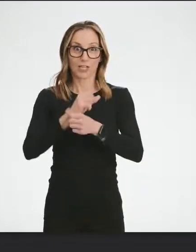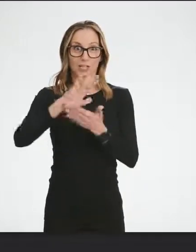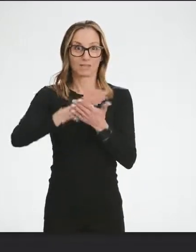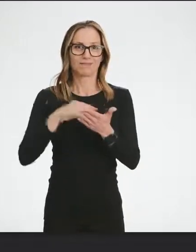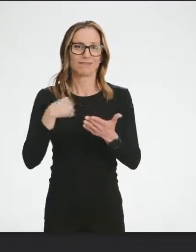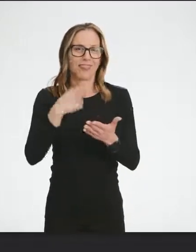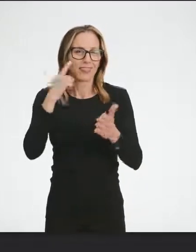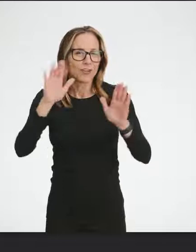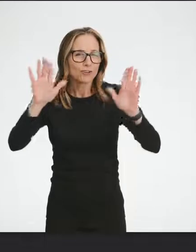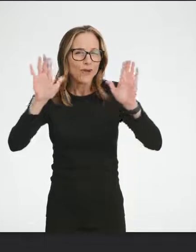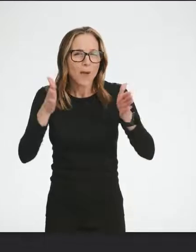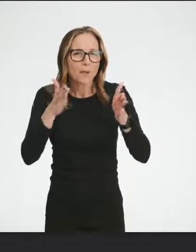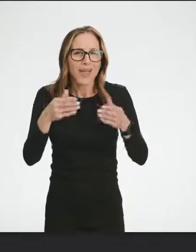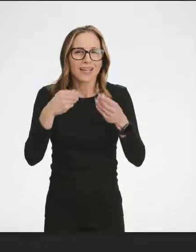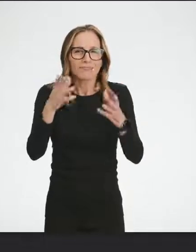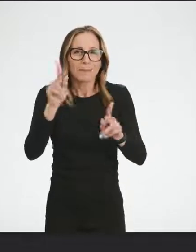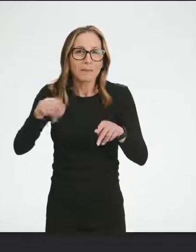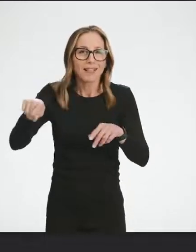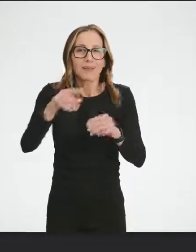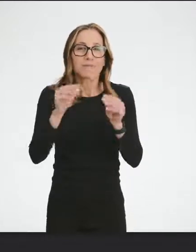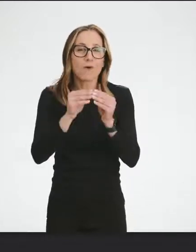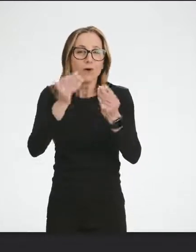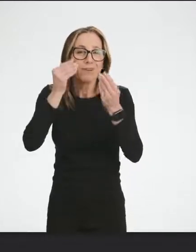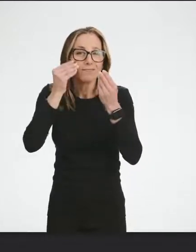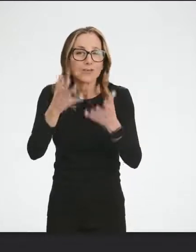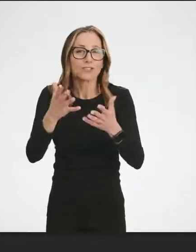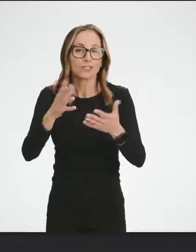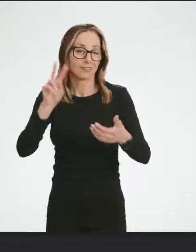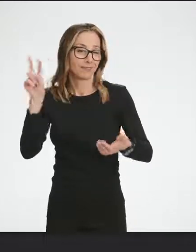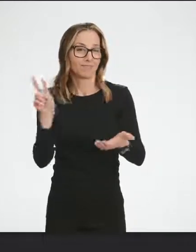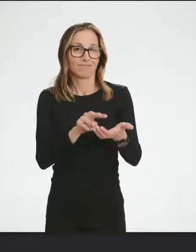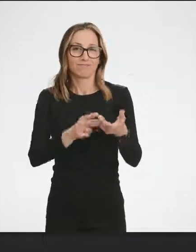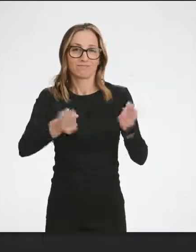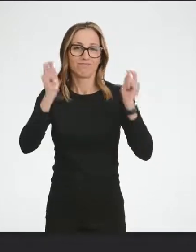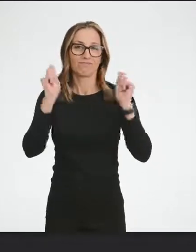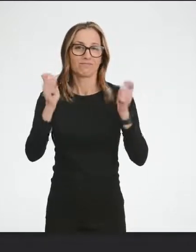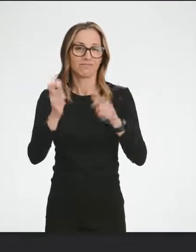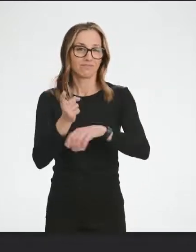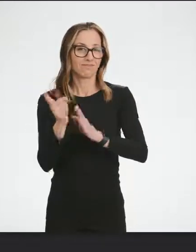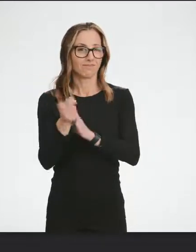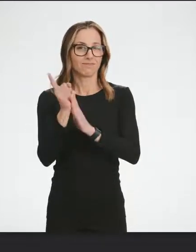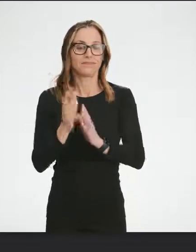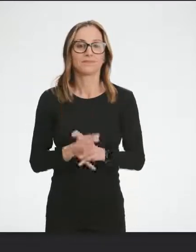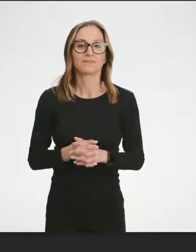We think they're gonna be a great way to help you give people more information at a glance in the moments they need it most.